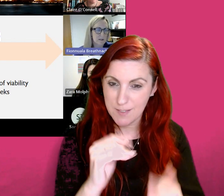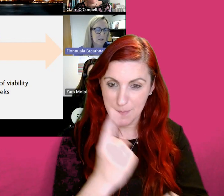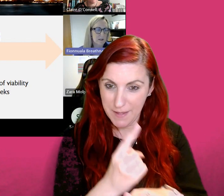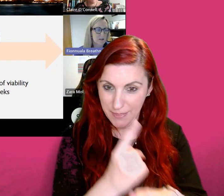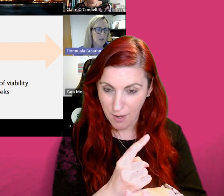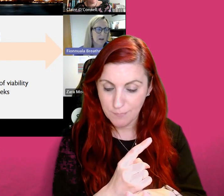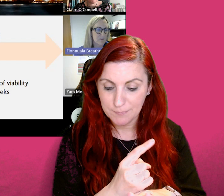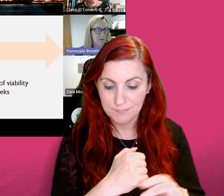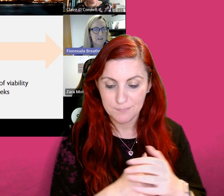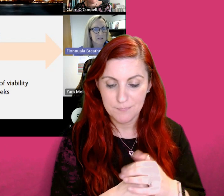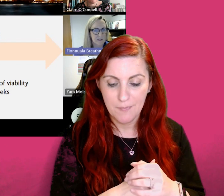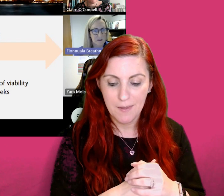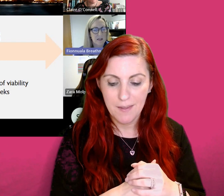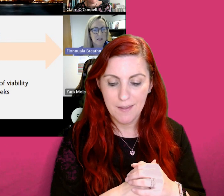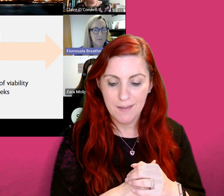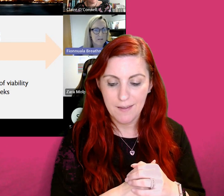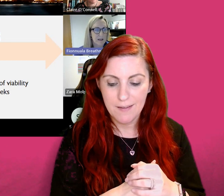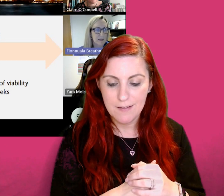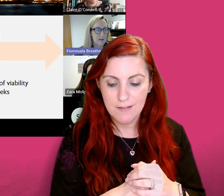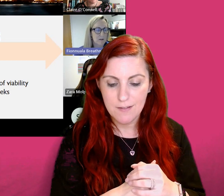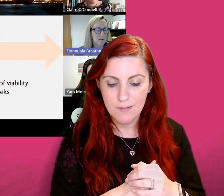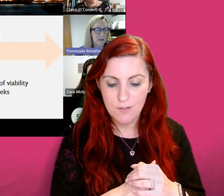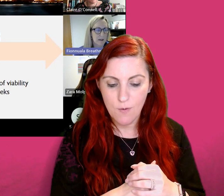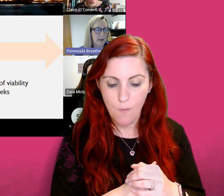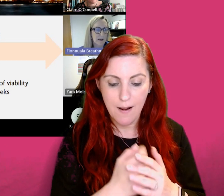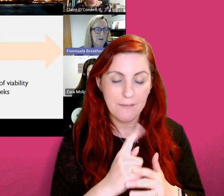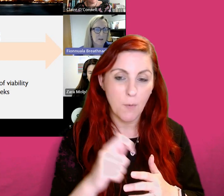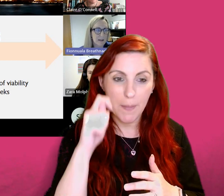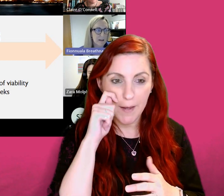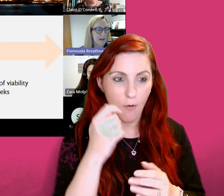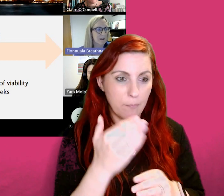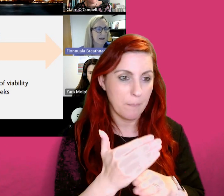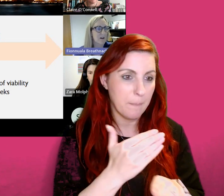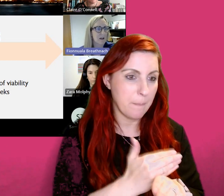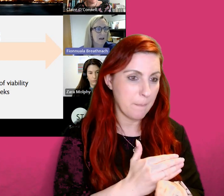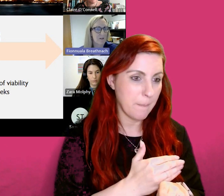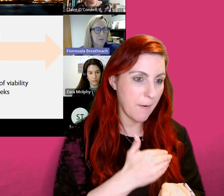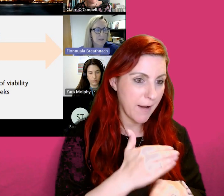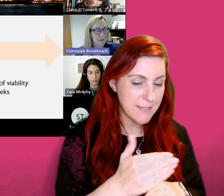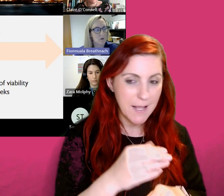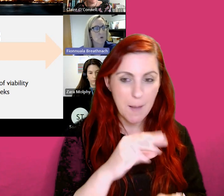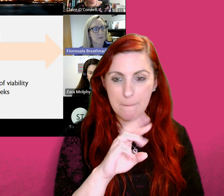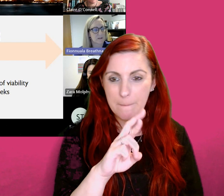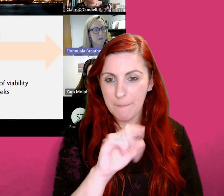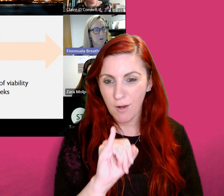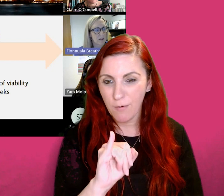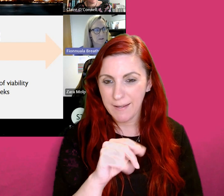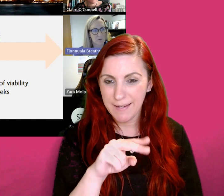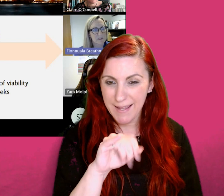that that time advances in in perinatal uh care and need atal care have been enormous okay so we